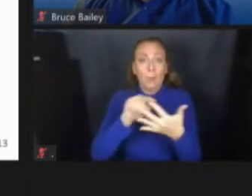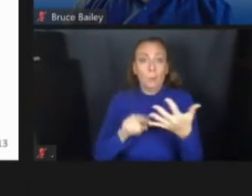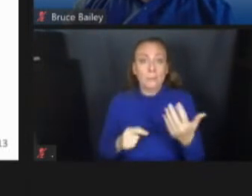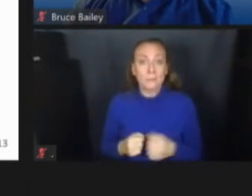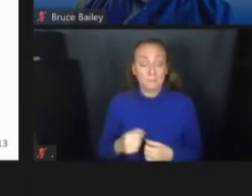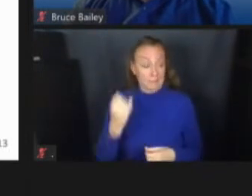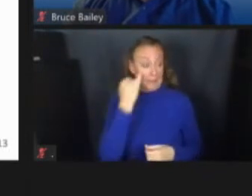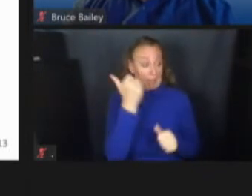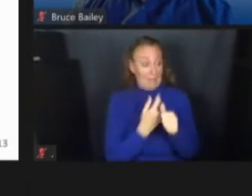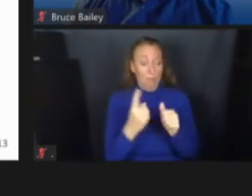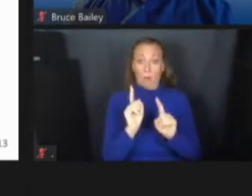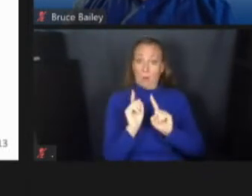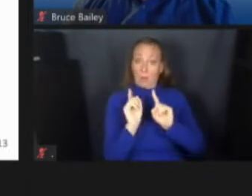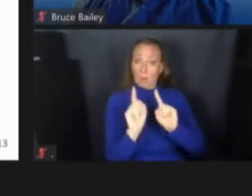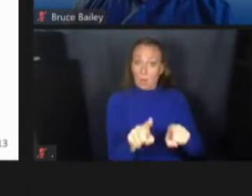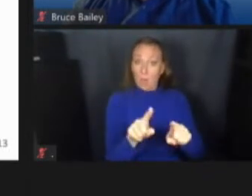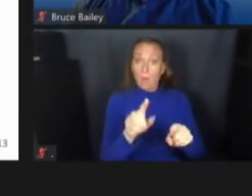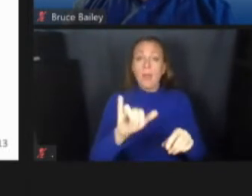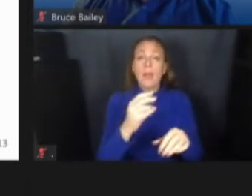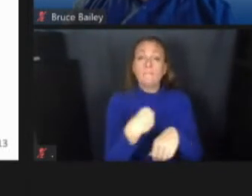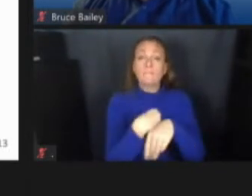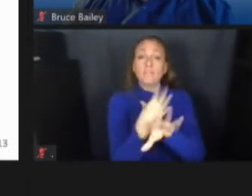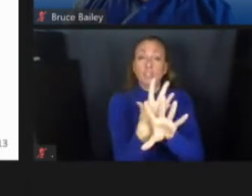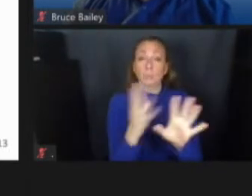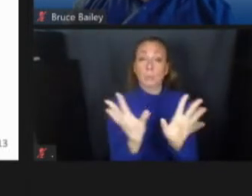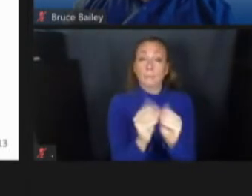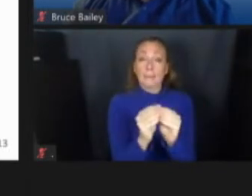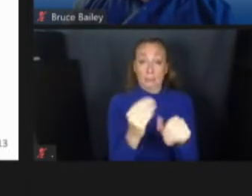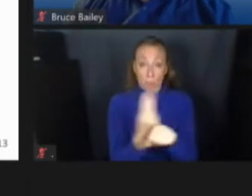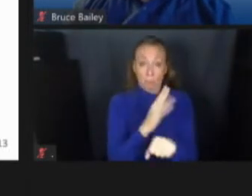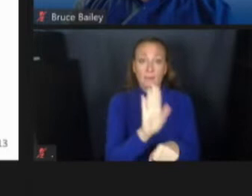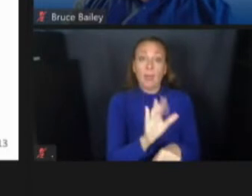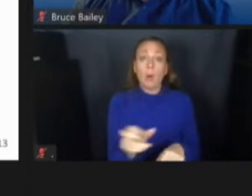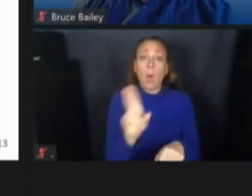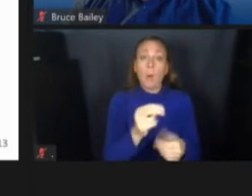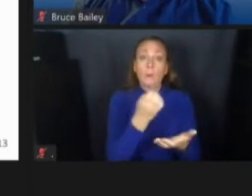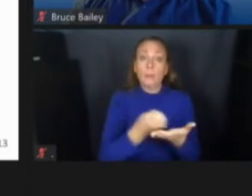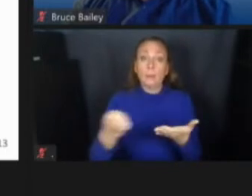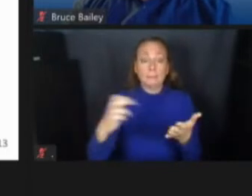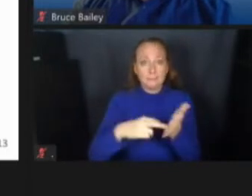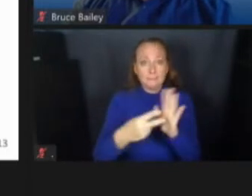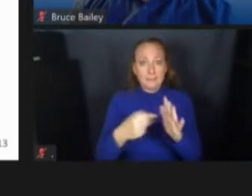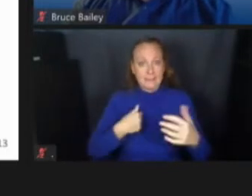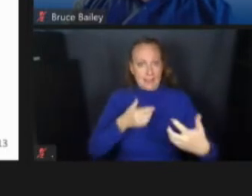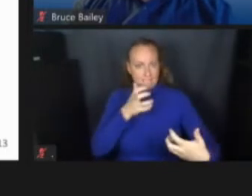on their own equipment, each person can personalize their virtual experience.